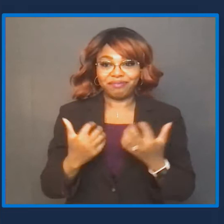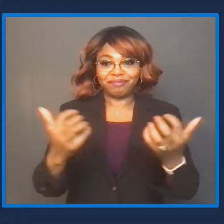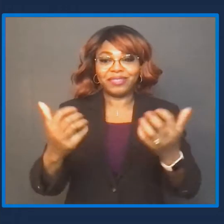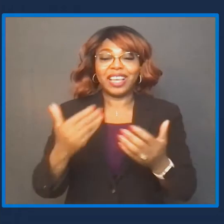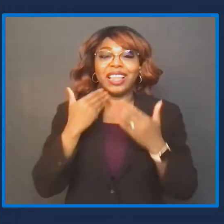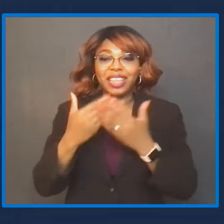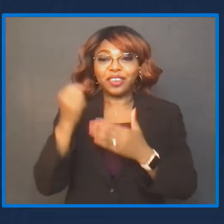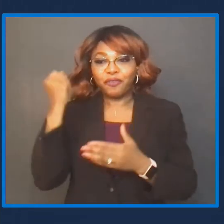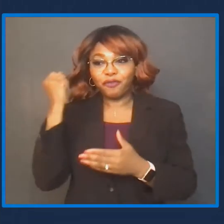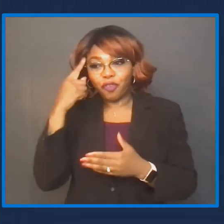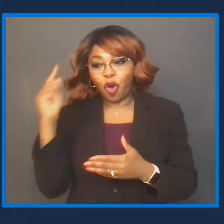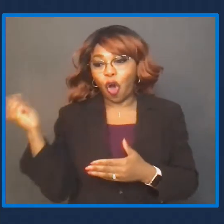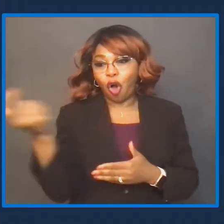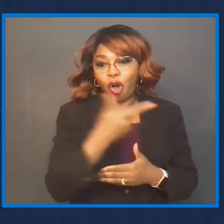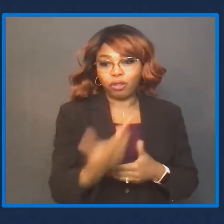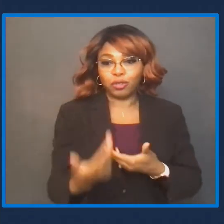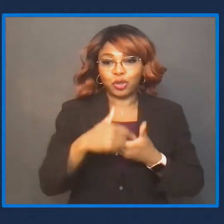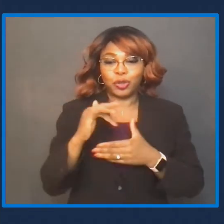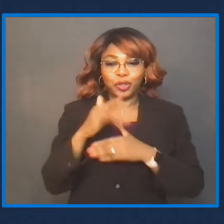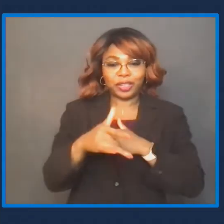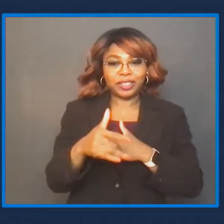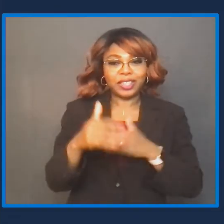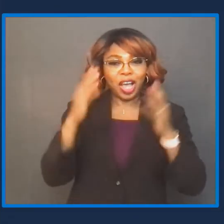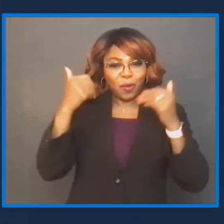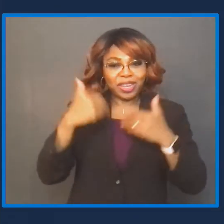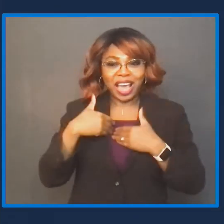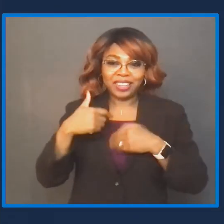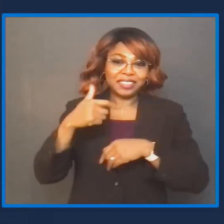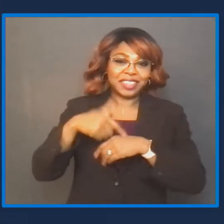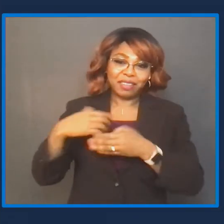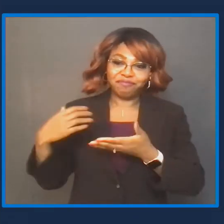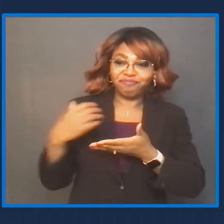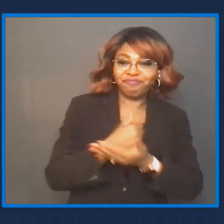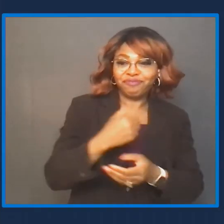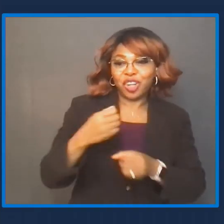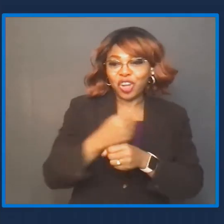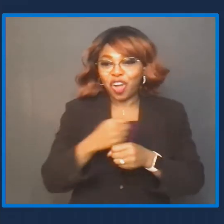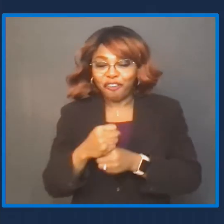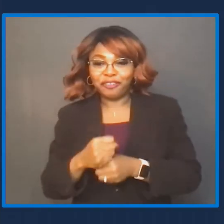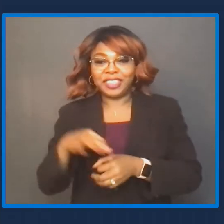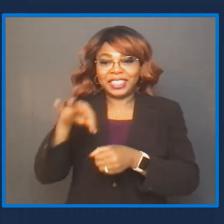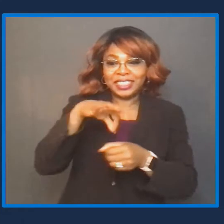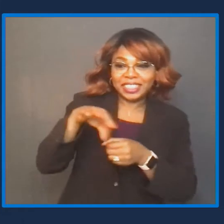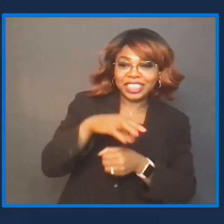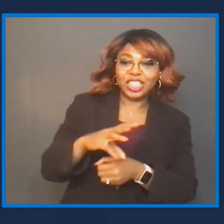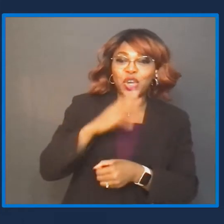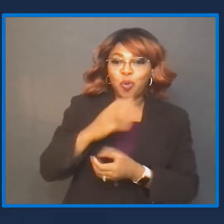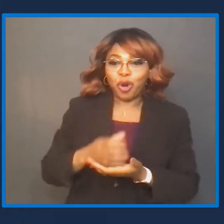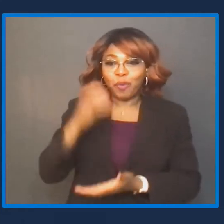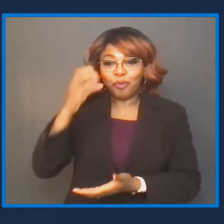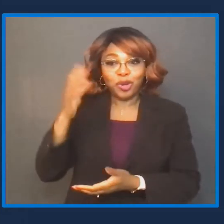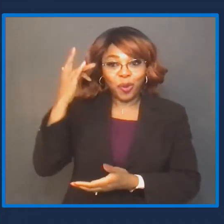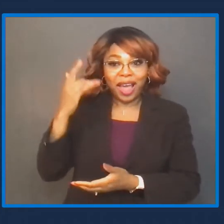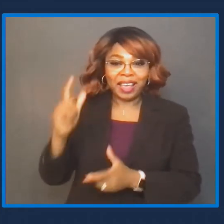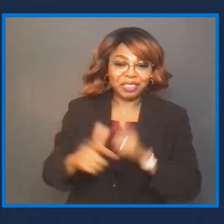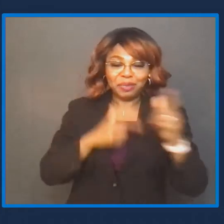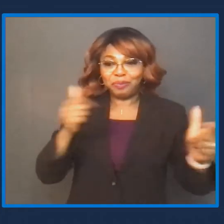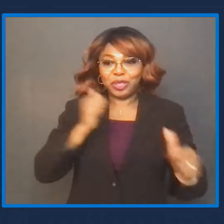We hope you had a chance to grab your coffee, grab your tea grab that water bottle, because the big show is about to begin.